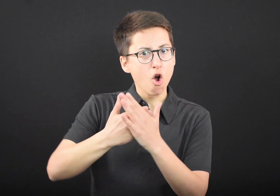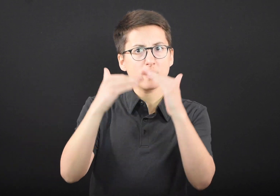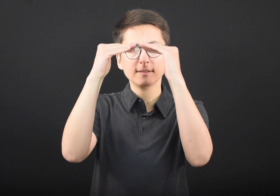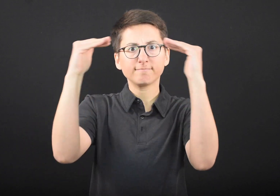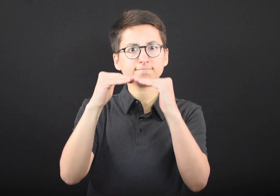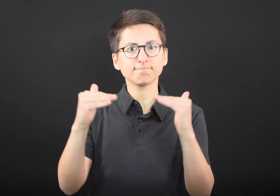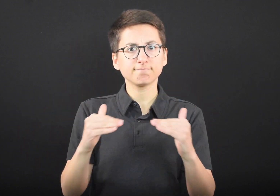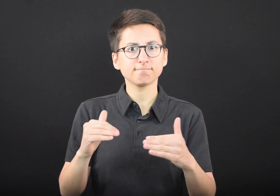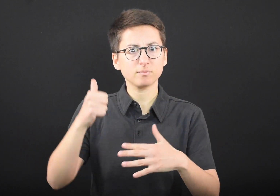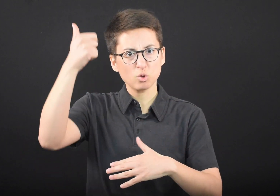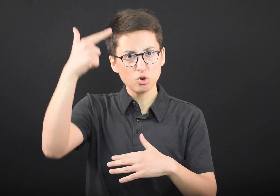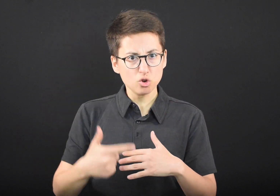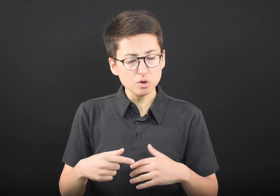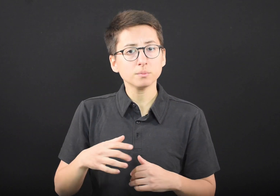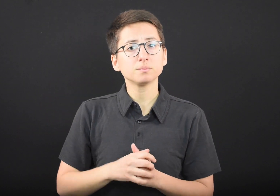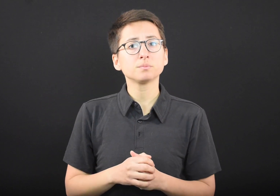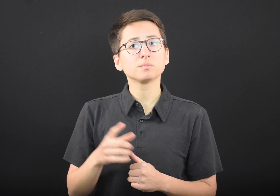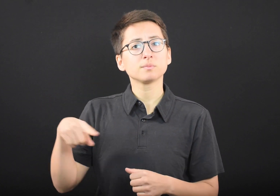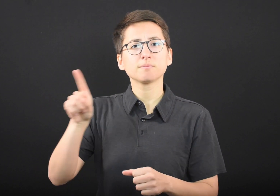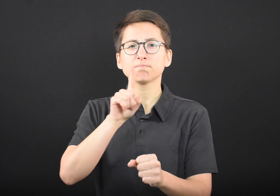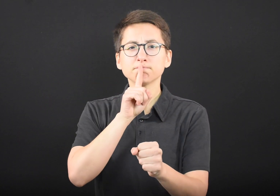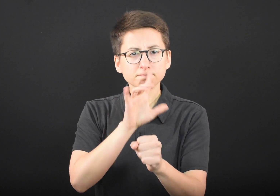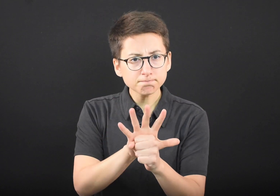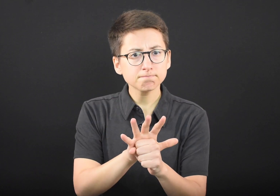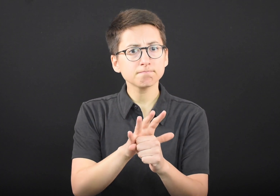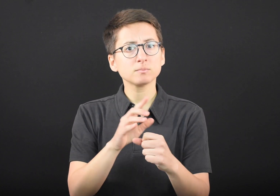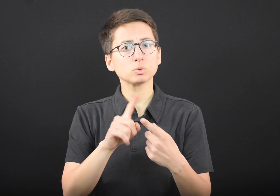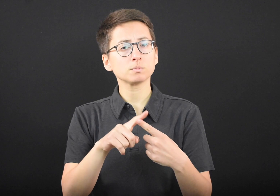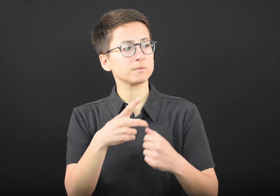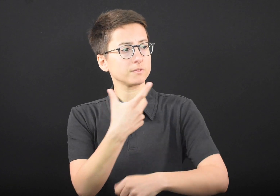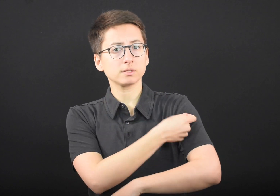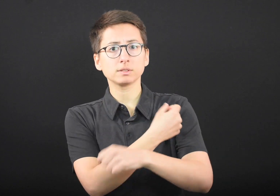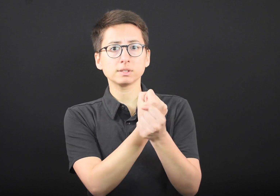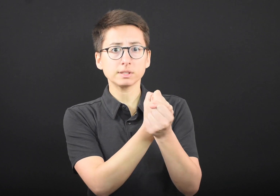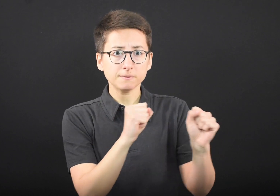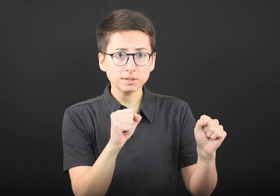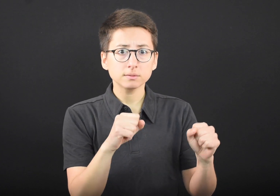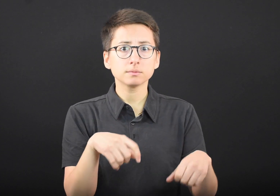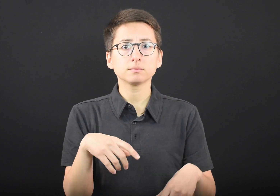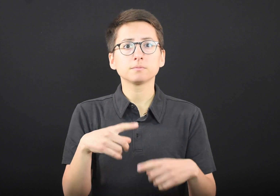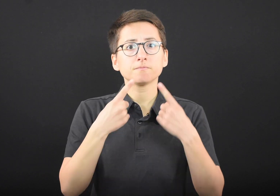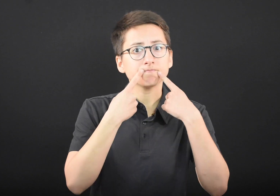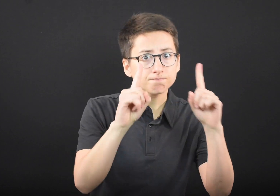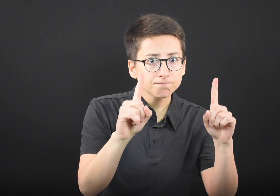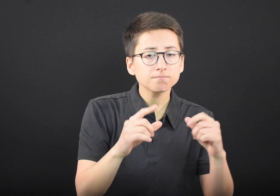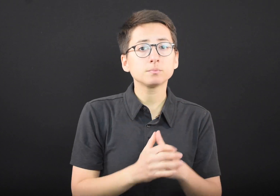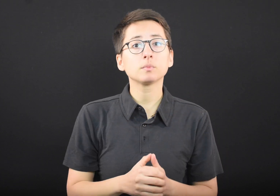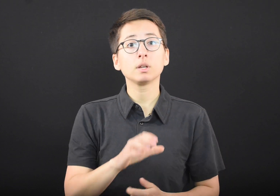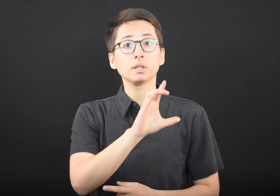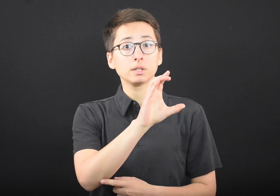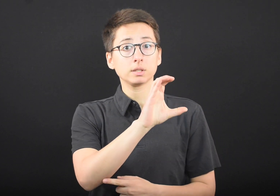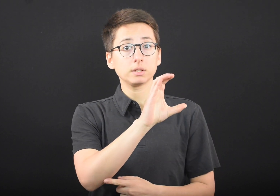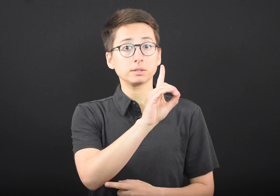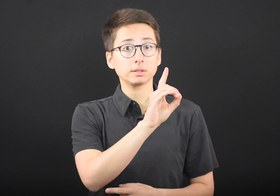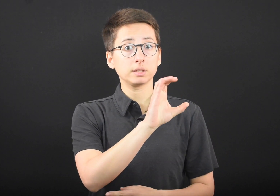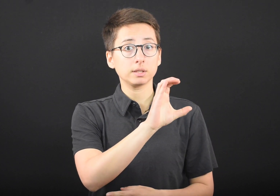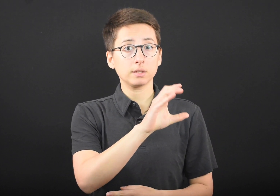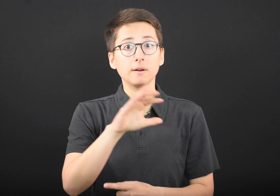share a commitment to vaccine safety and effectiveness. The recommendation to